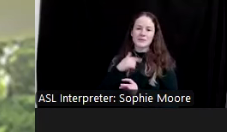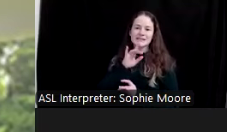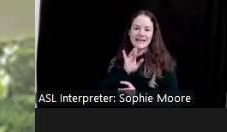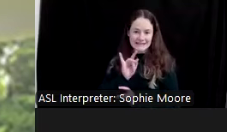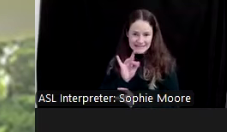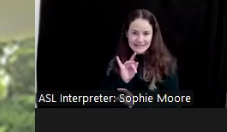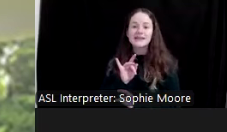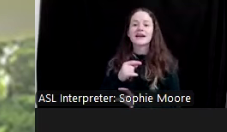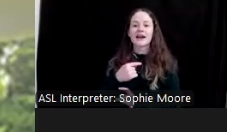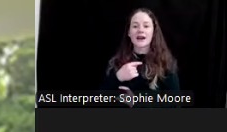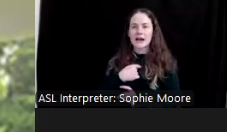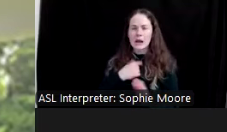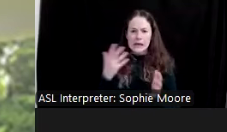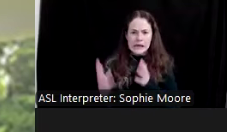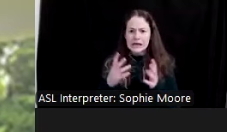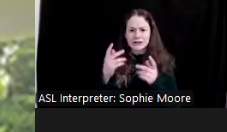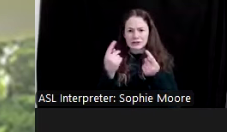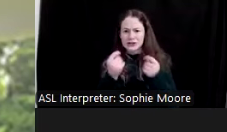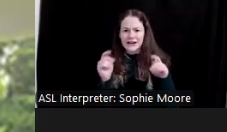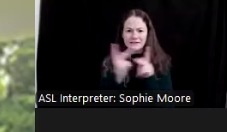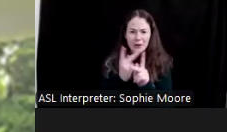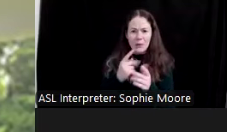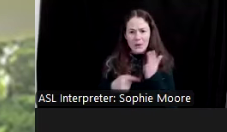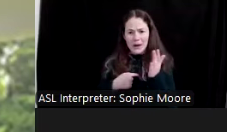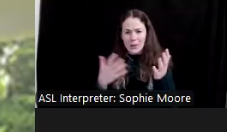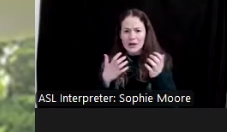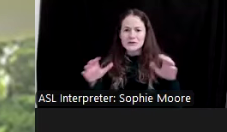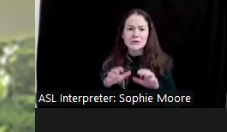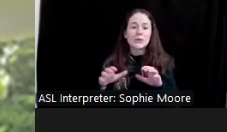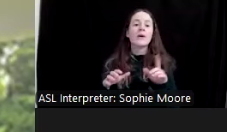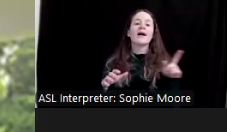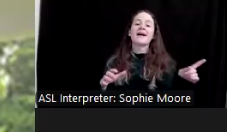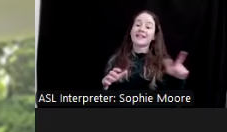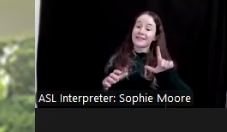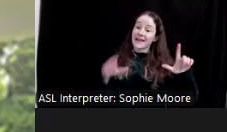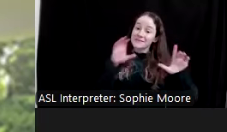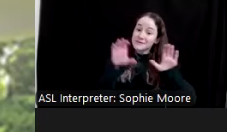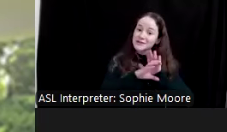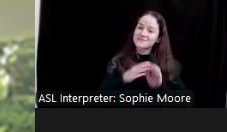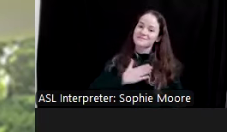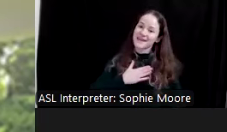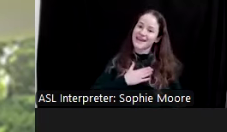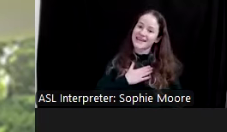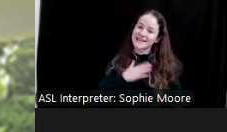um has a kiddo with autism and a couple of other different um things going on. and he's participating in a ton of